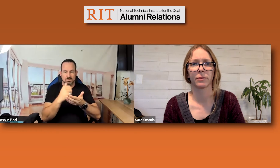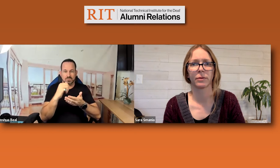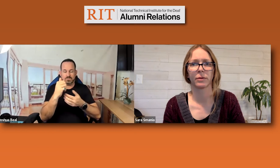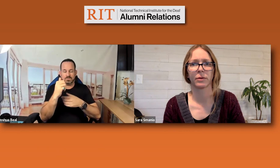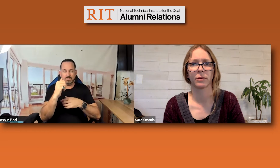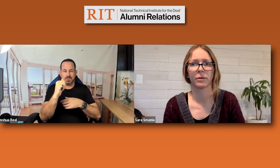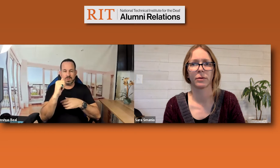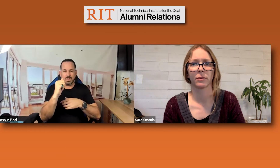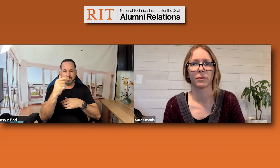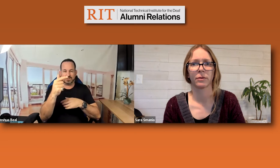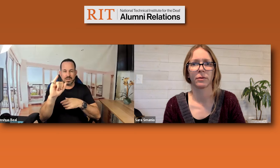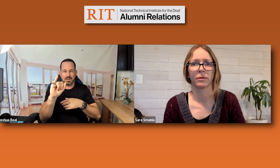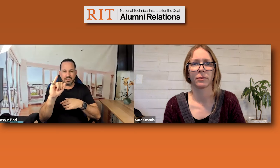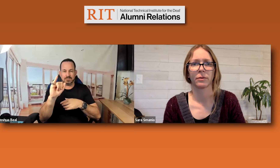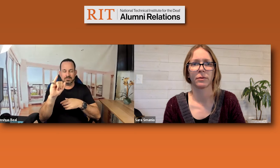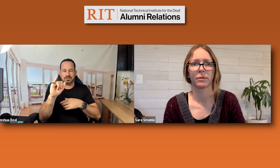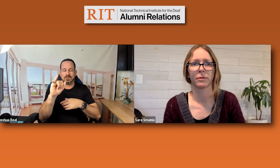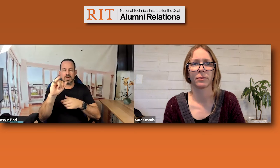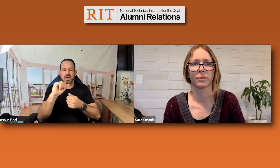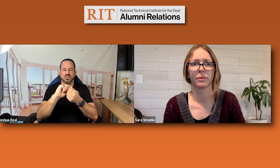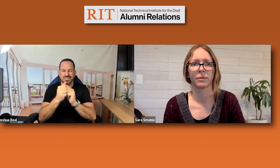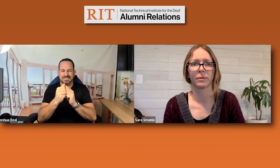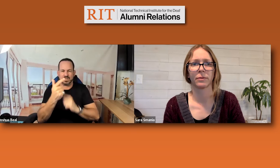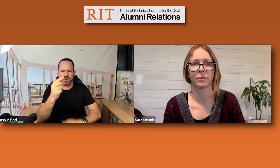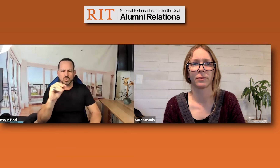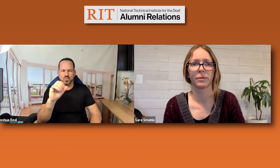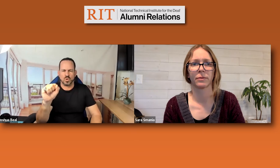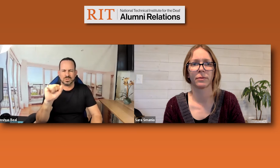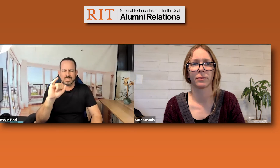And if you say that it's 4,000 AGI,